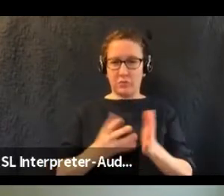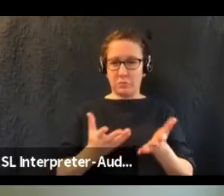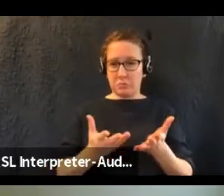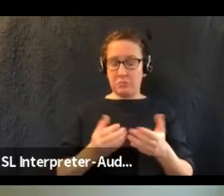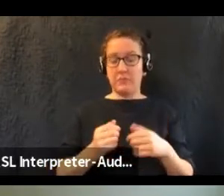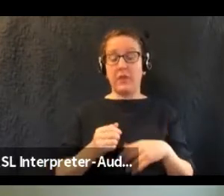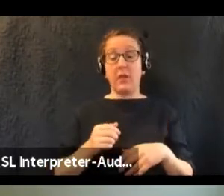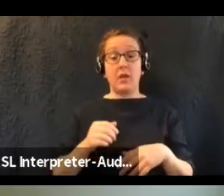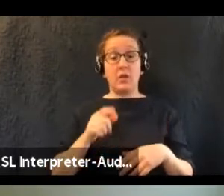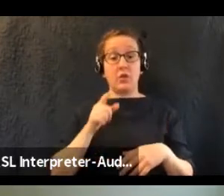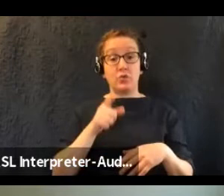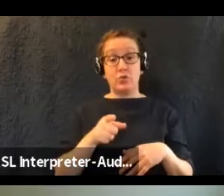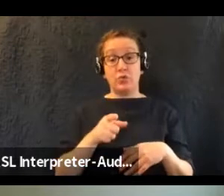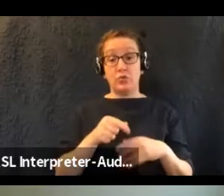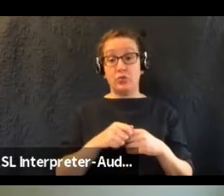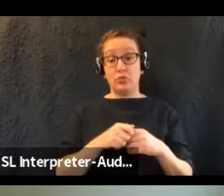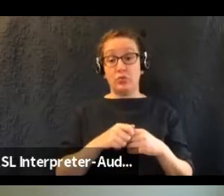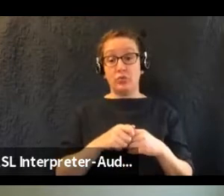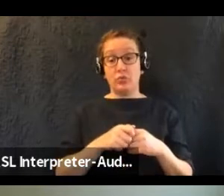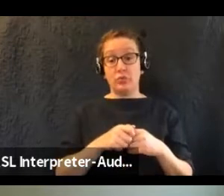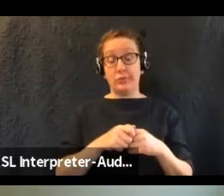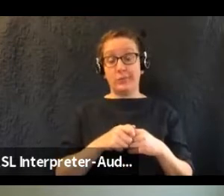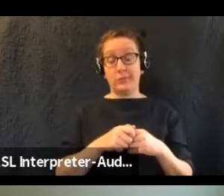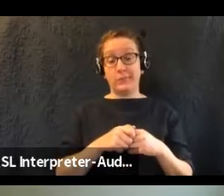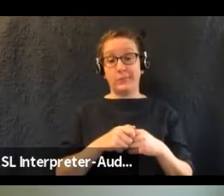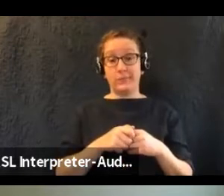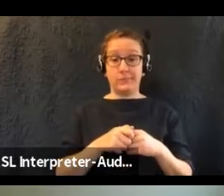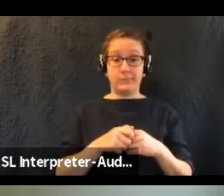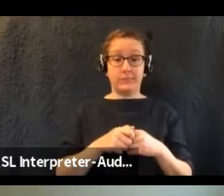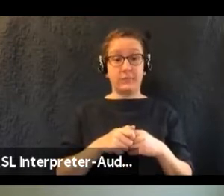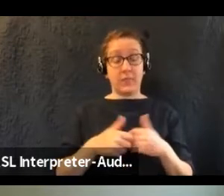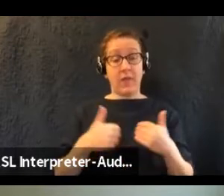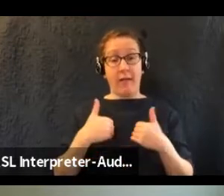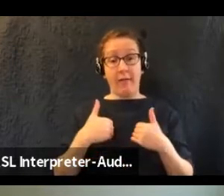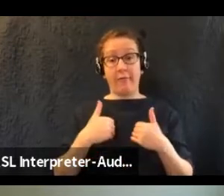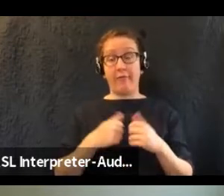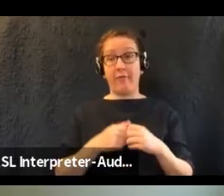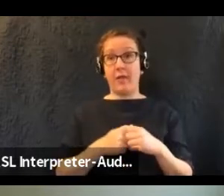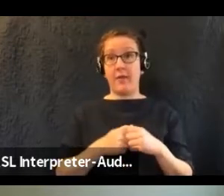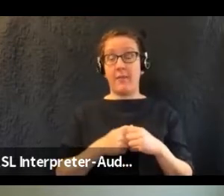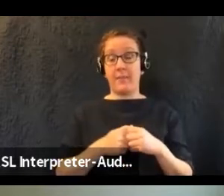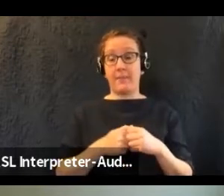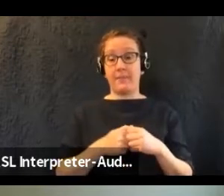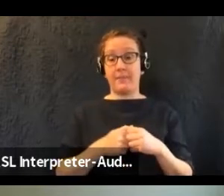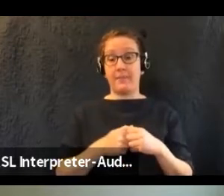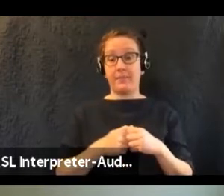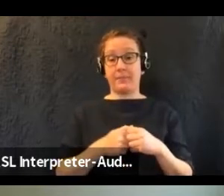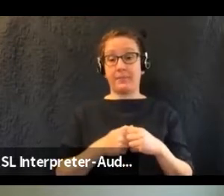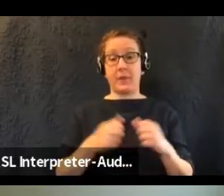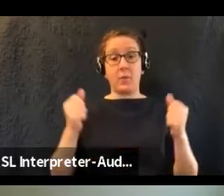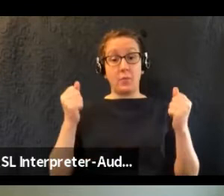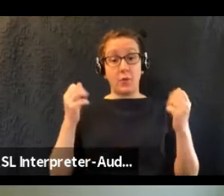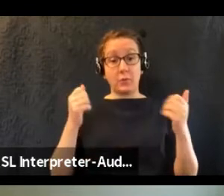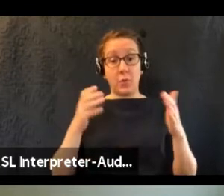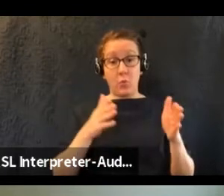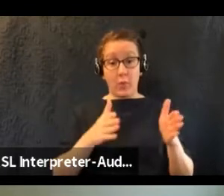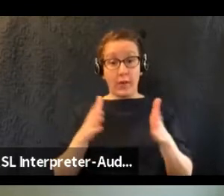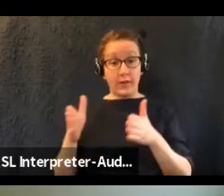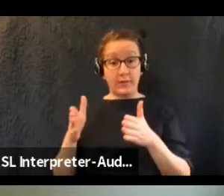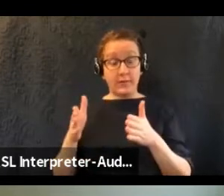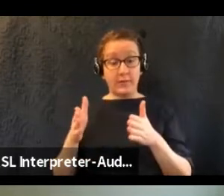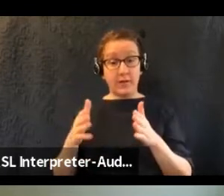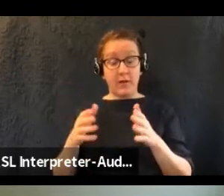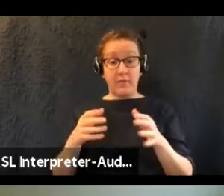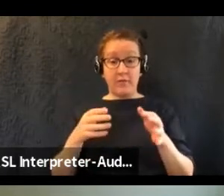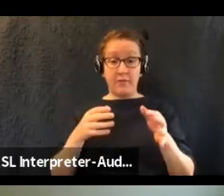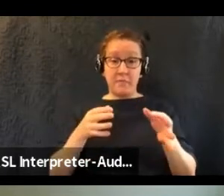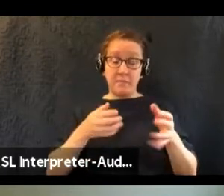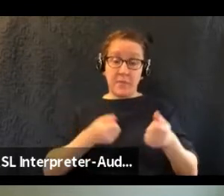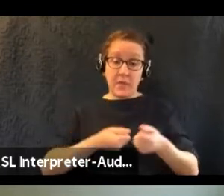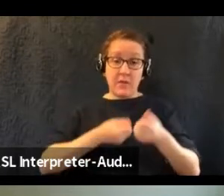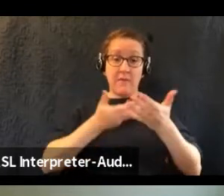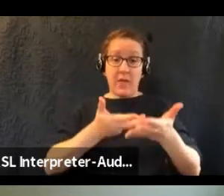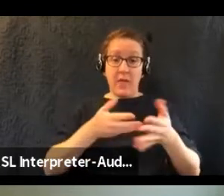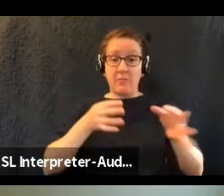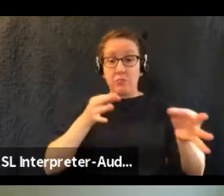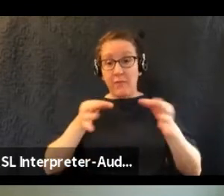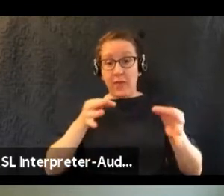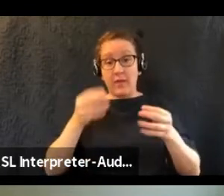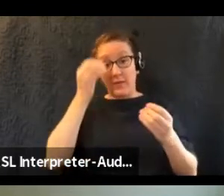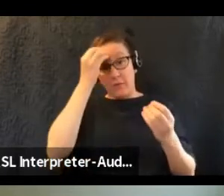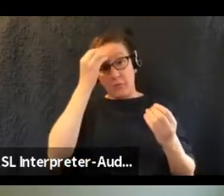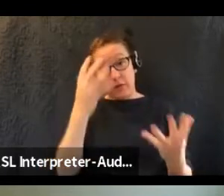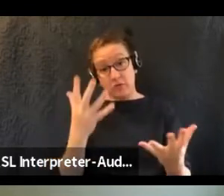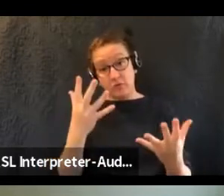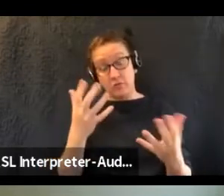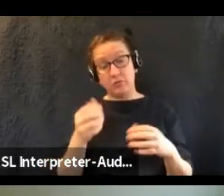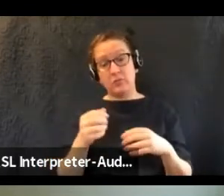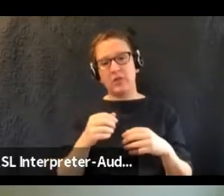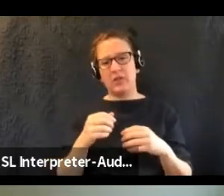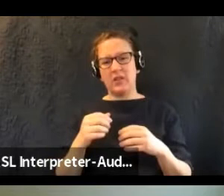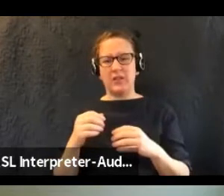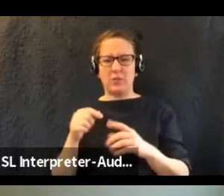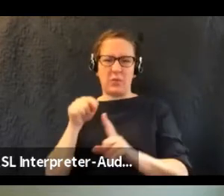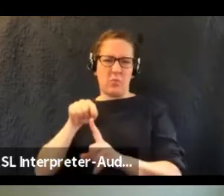Do you have multiple ways of conveying information, that's really more information, so the information